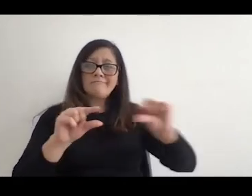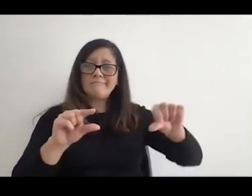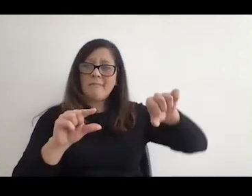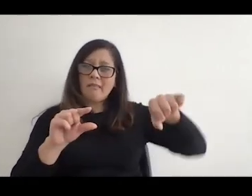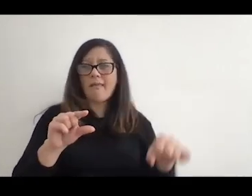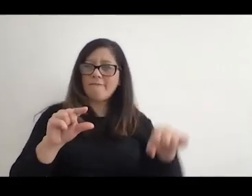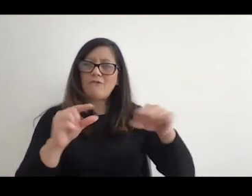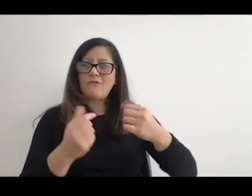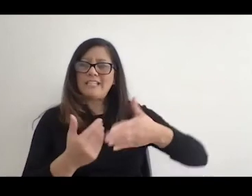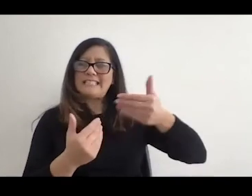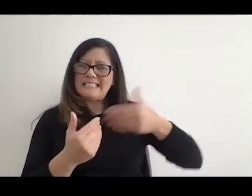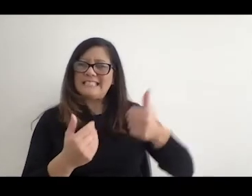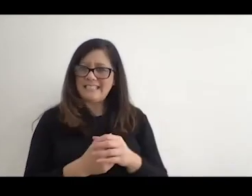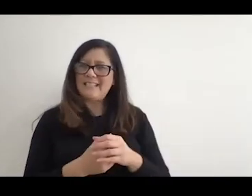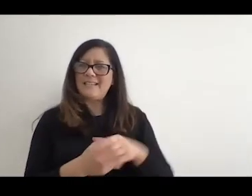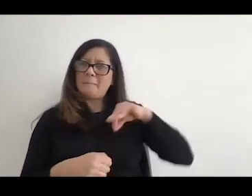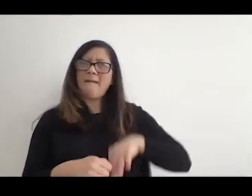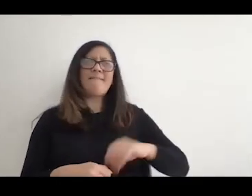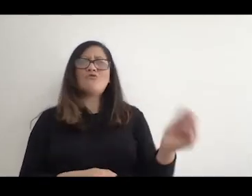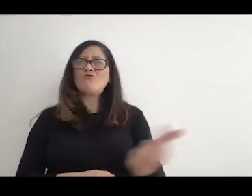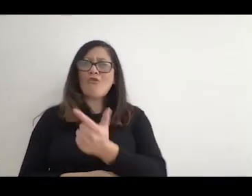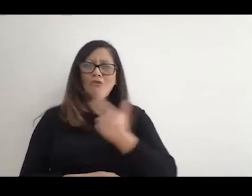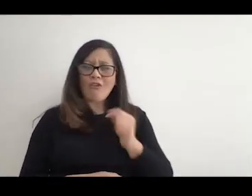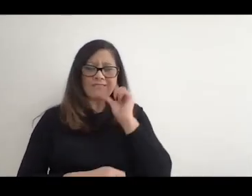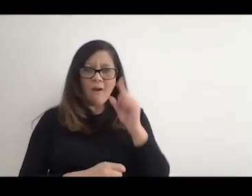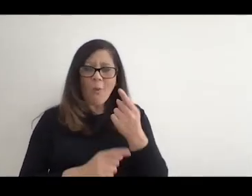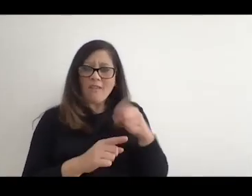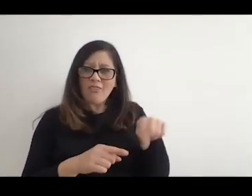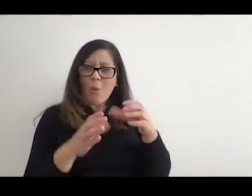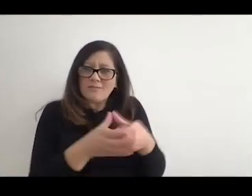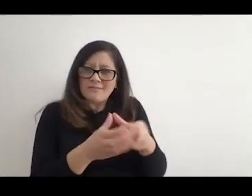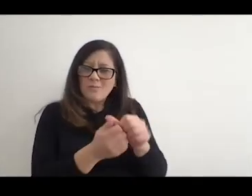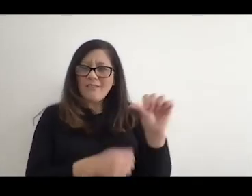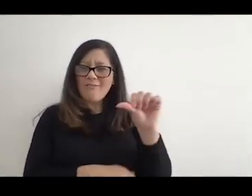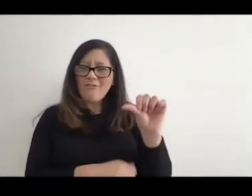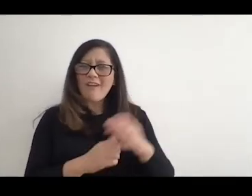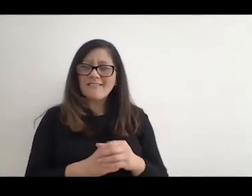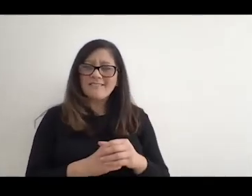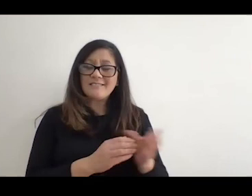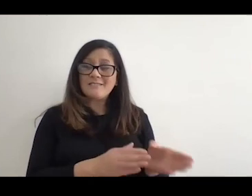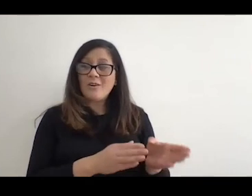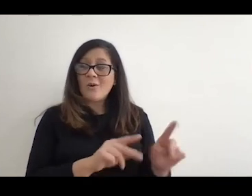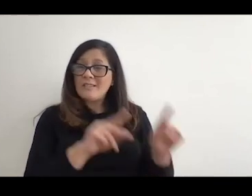arthritis or your dexterity challenges, you're not able to turn the. You know the key in the car.